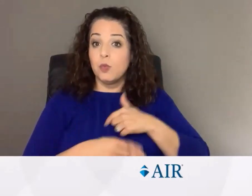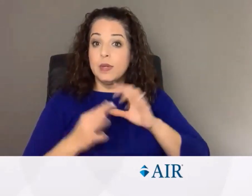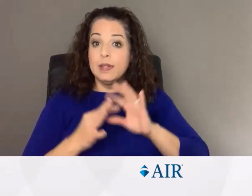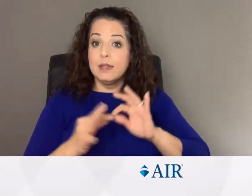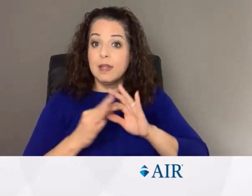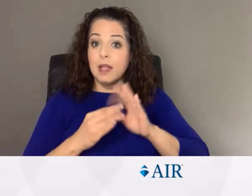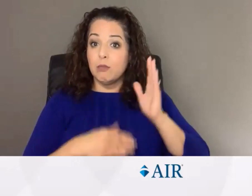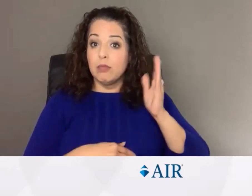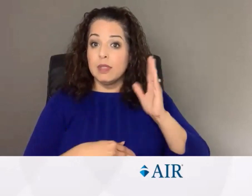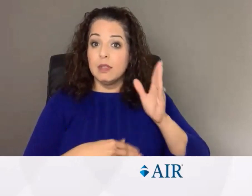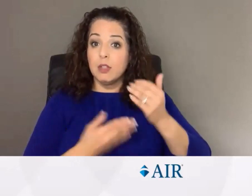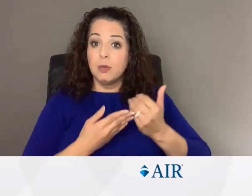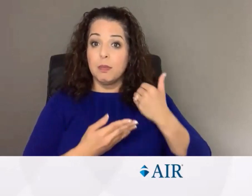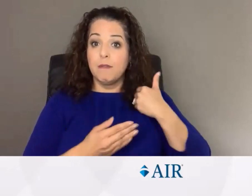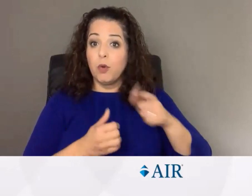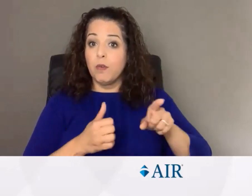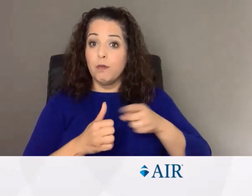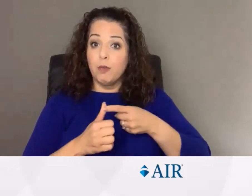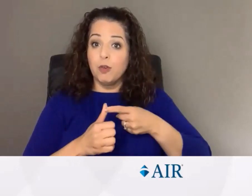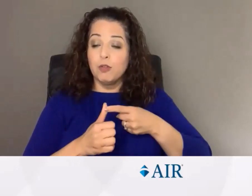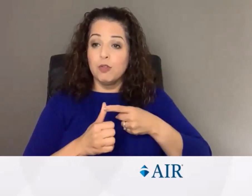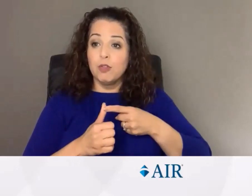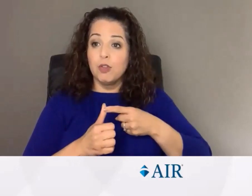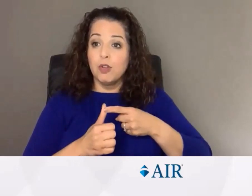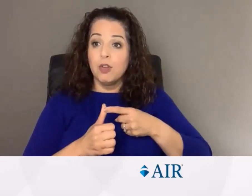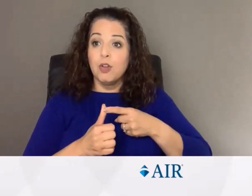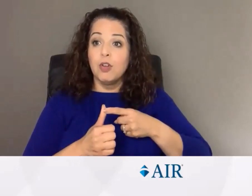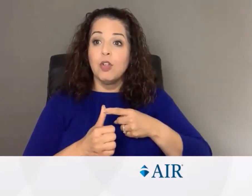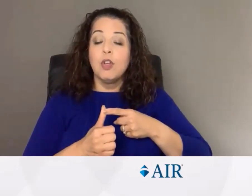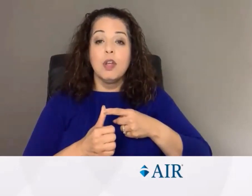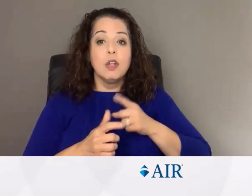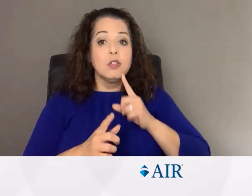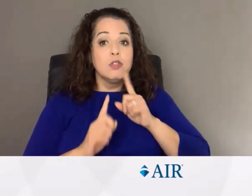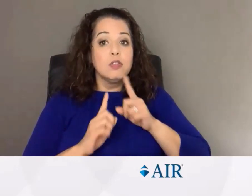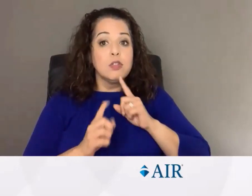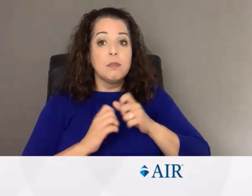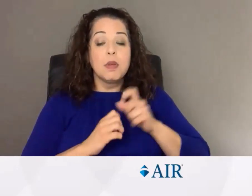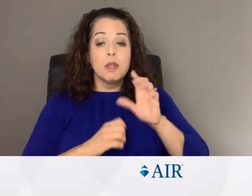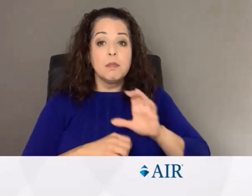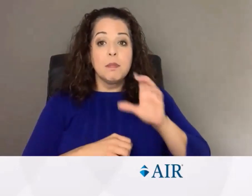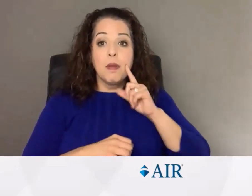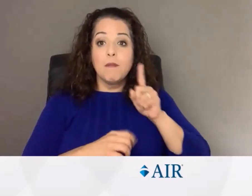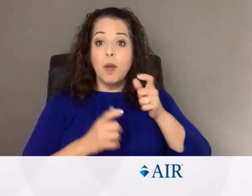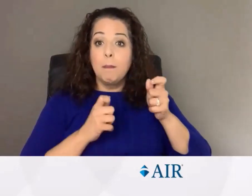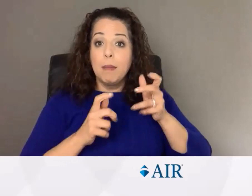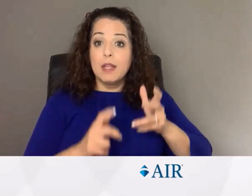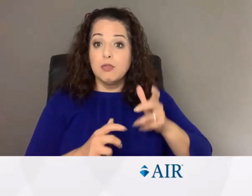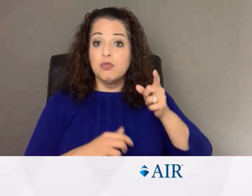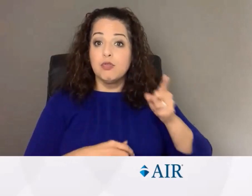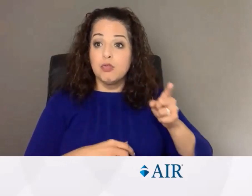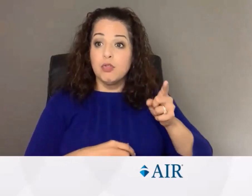first of all is to look to your manager as this type of manager support.